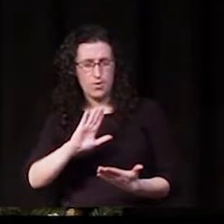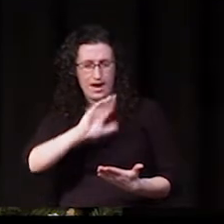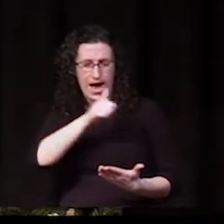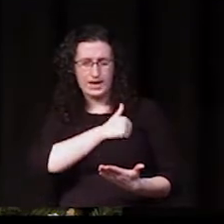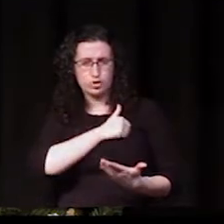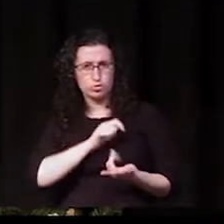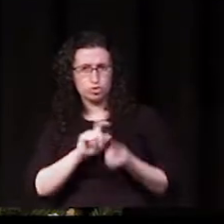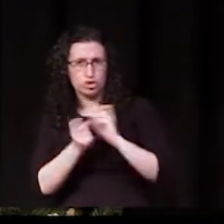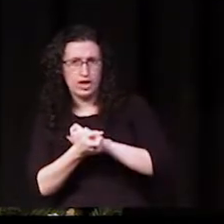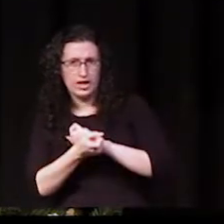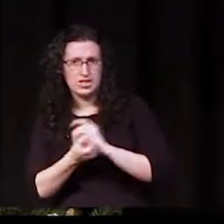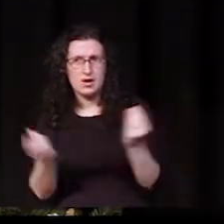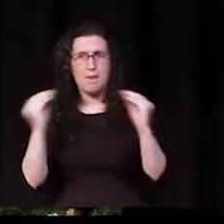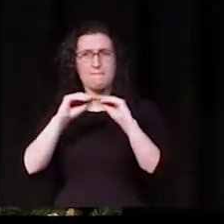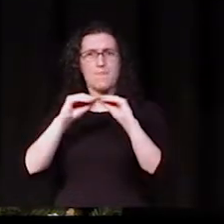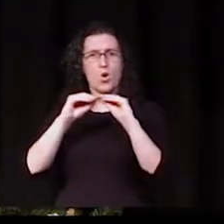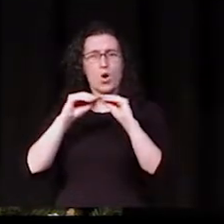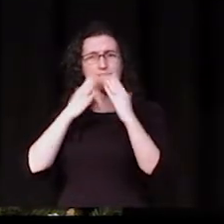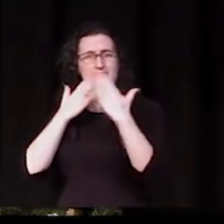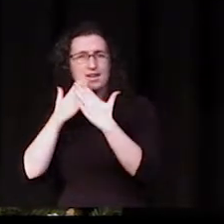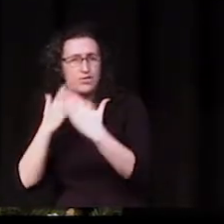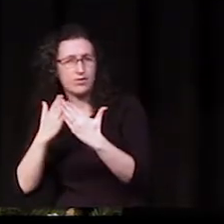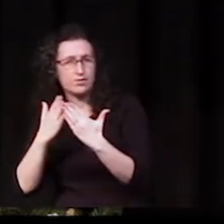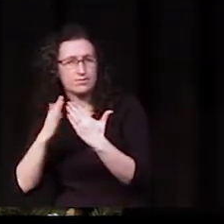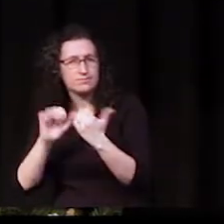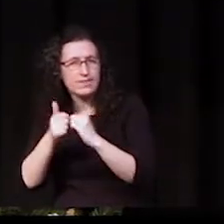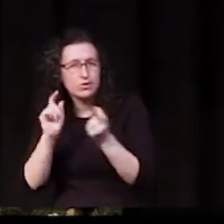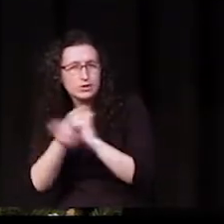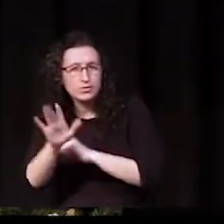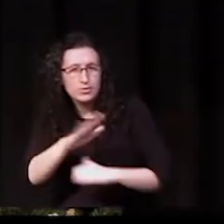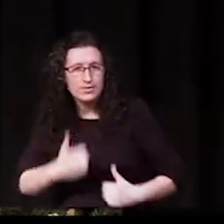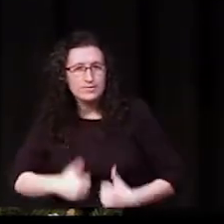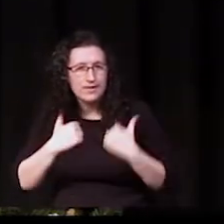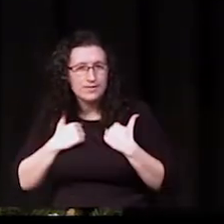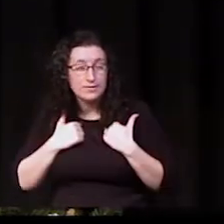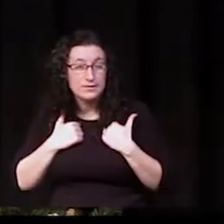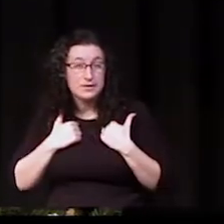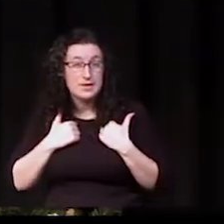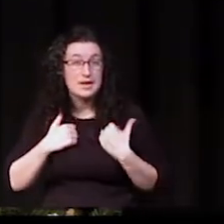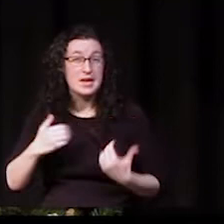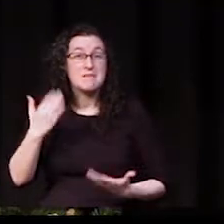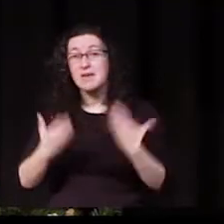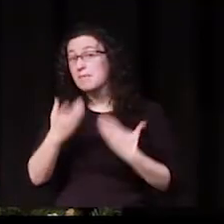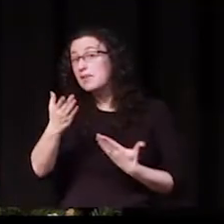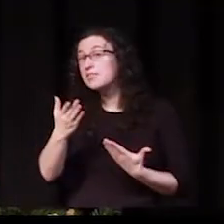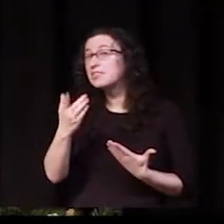headed into 2021? Maybe this would be a great time to start that gratitude journal you've thought about.